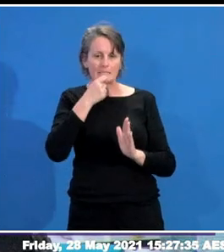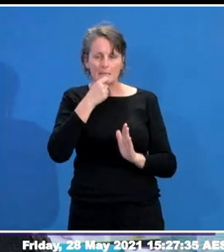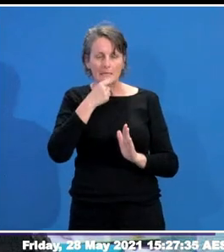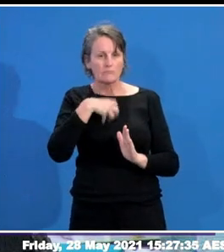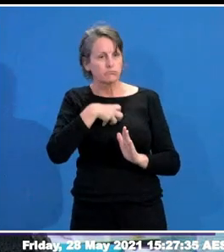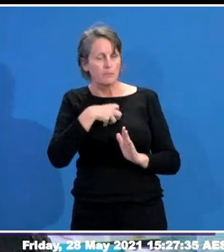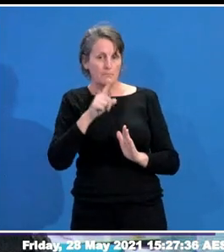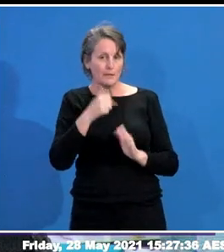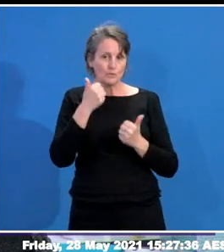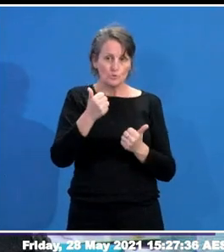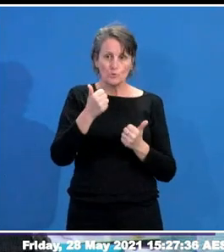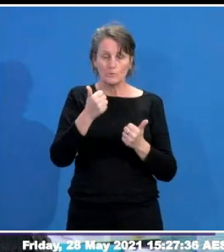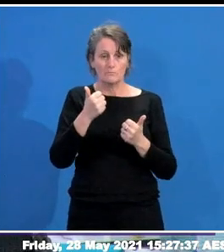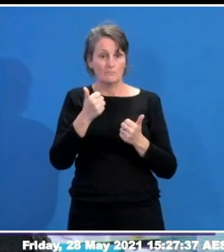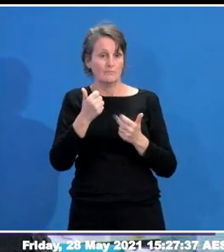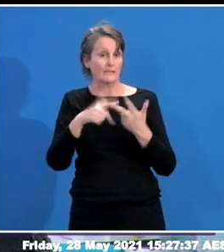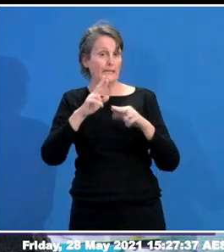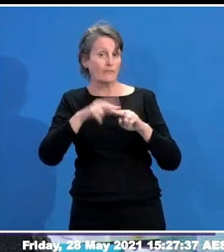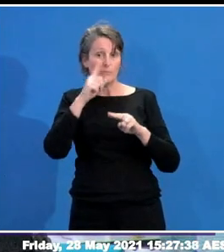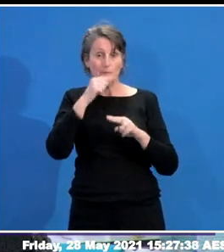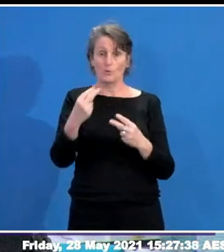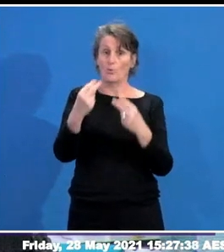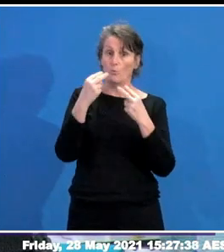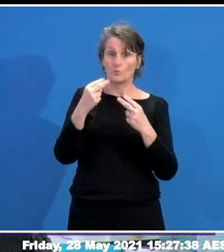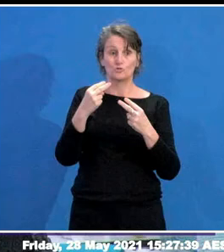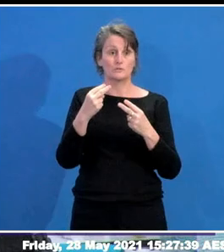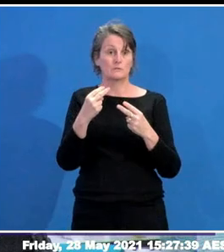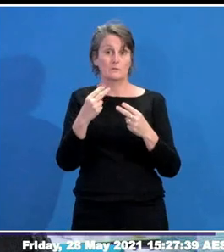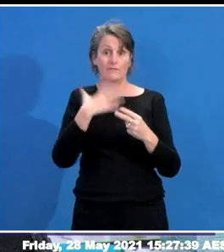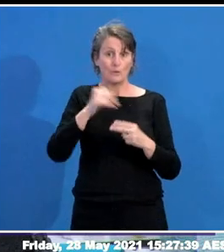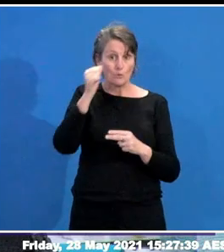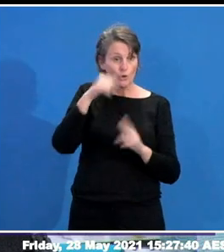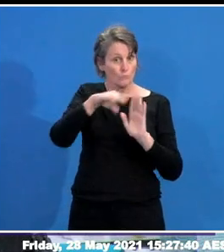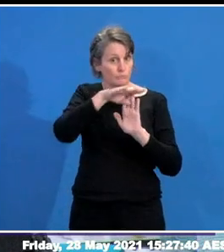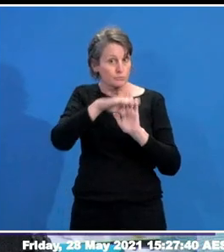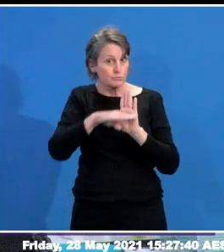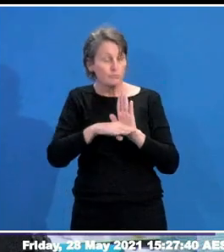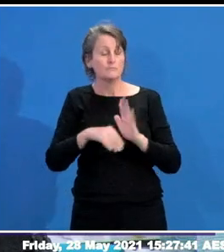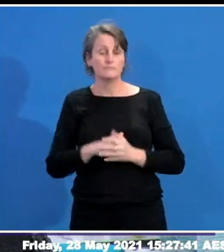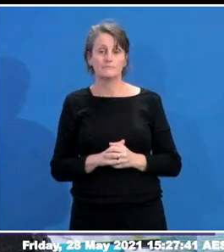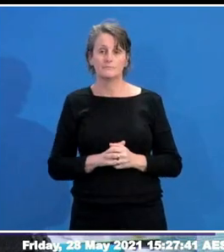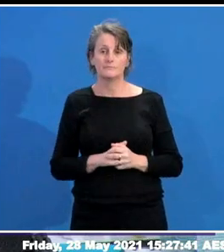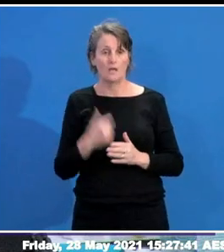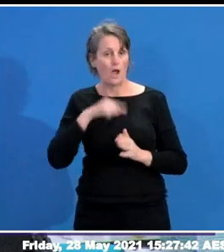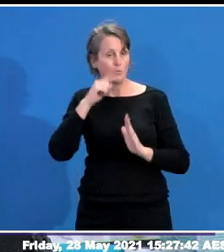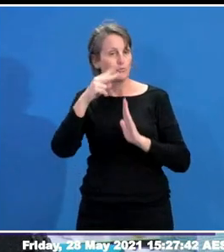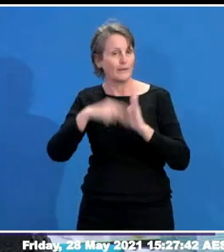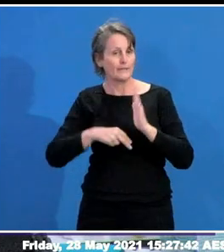In case there is anybody following who wishes to know the directions, I will read them. MS EASTMAN: Thank you.